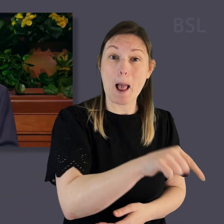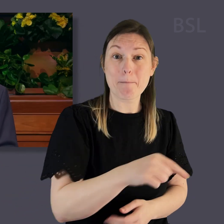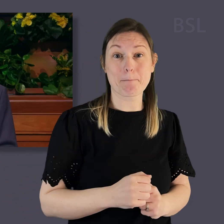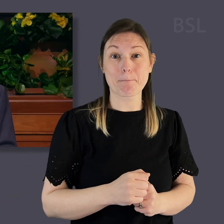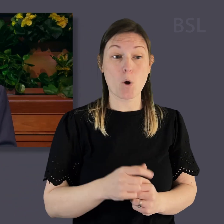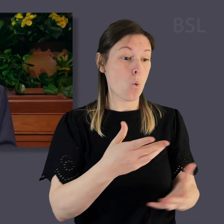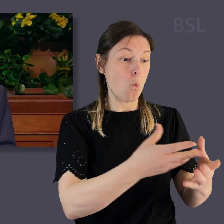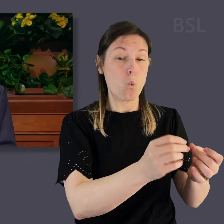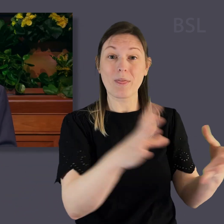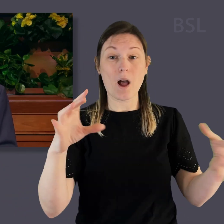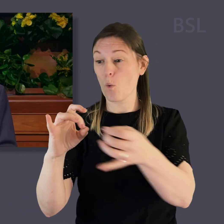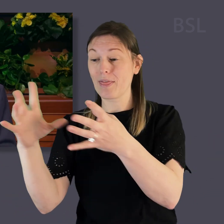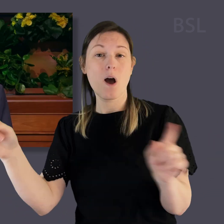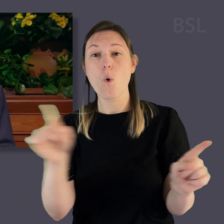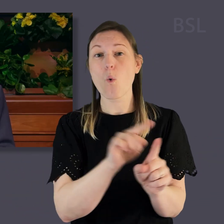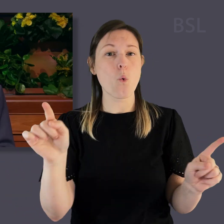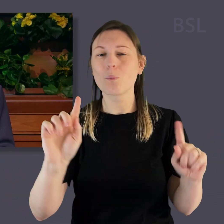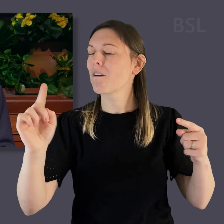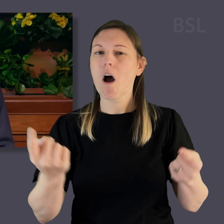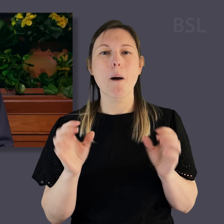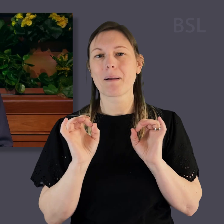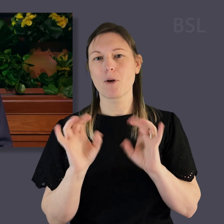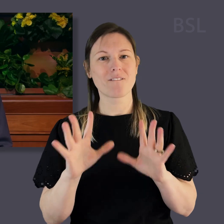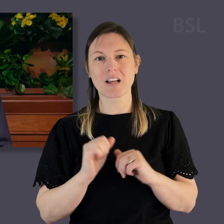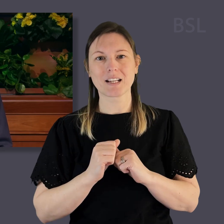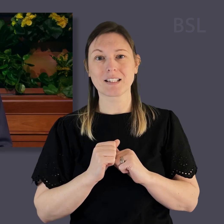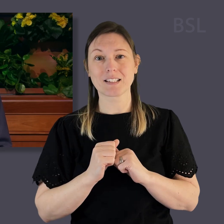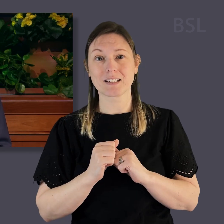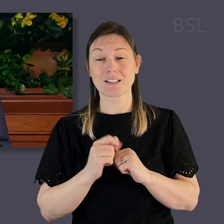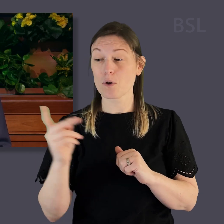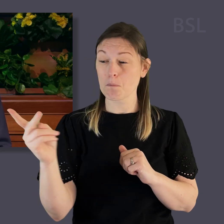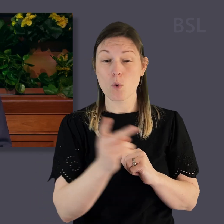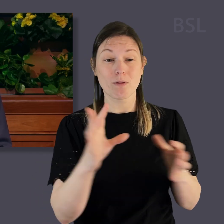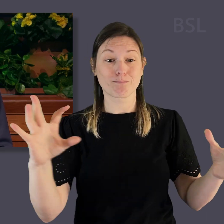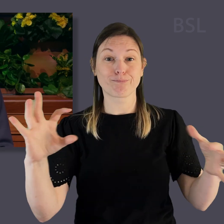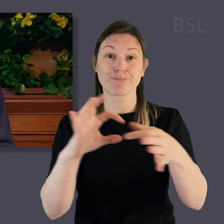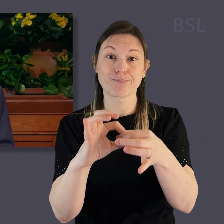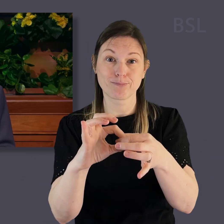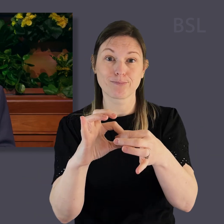They without us cannot be made perfect, neither can we without our dead be made perfect."